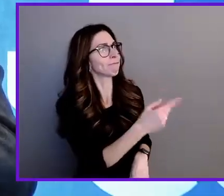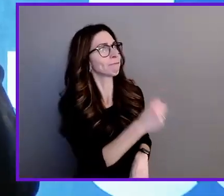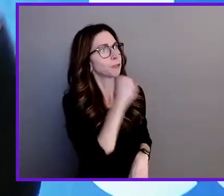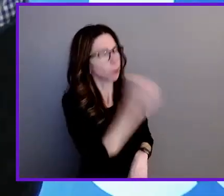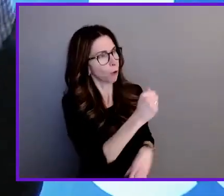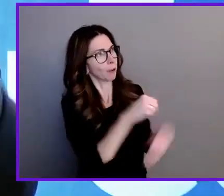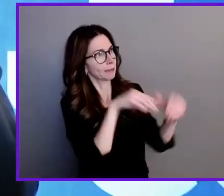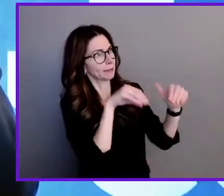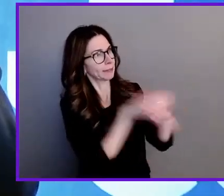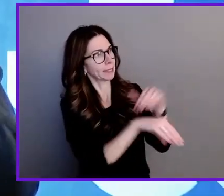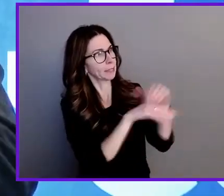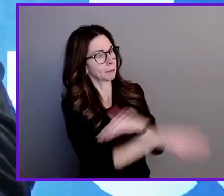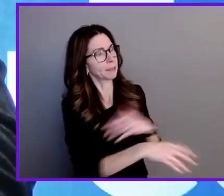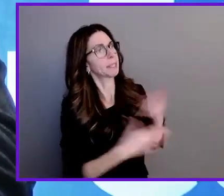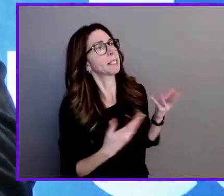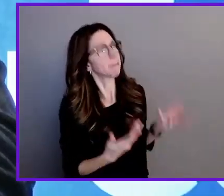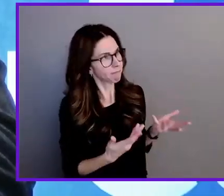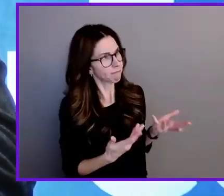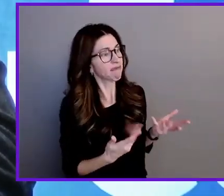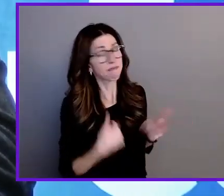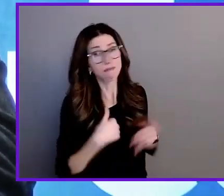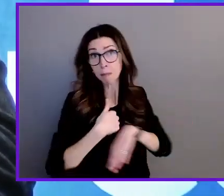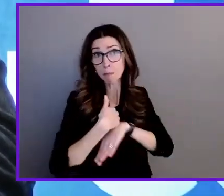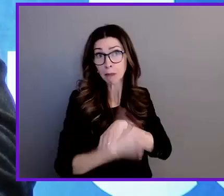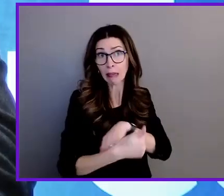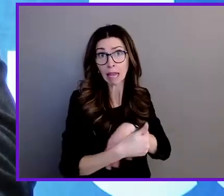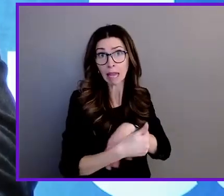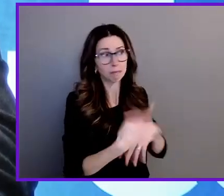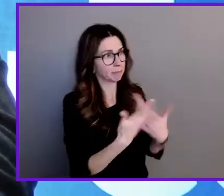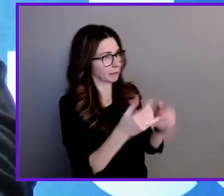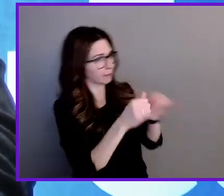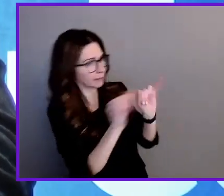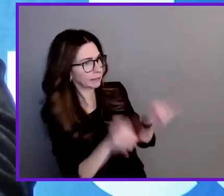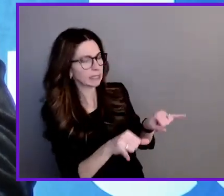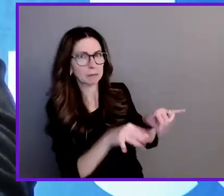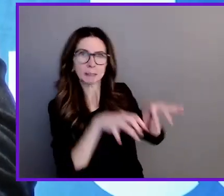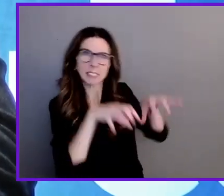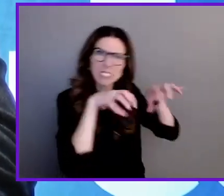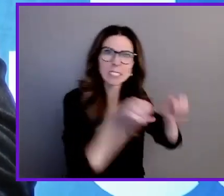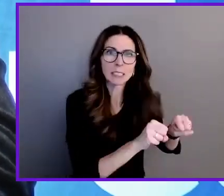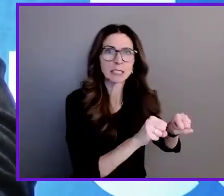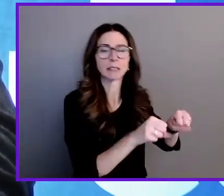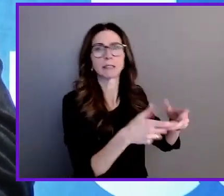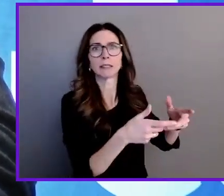So, when we engage in planning around true accessibility that goes above